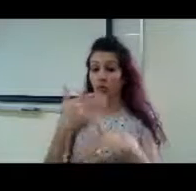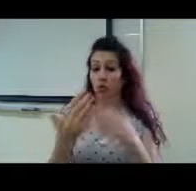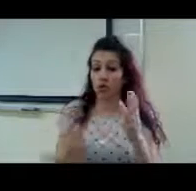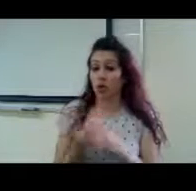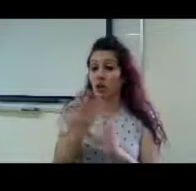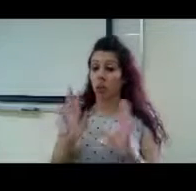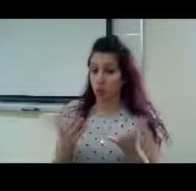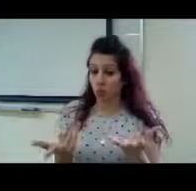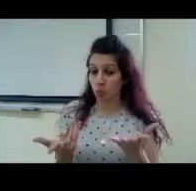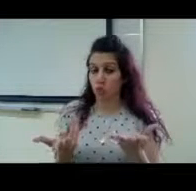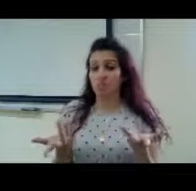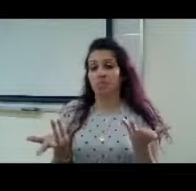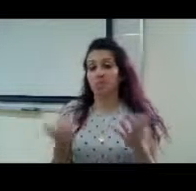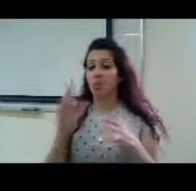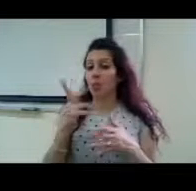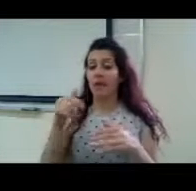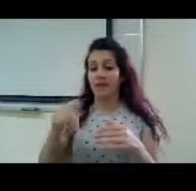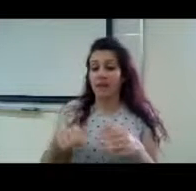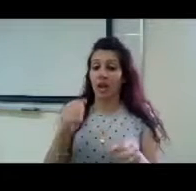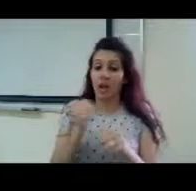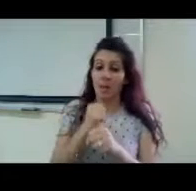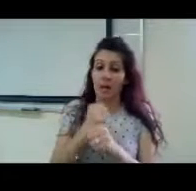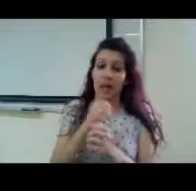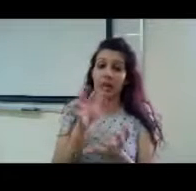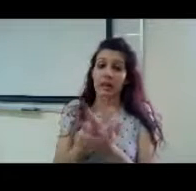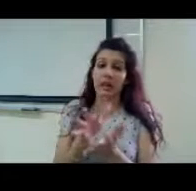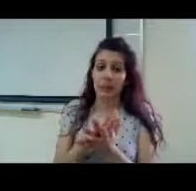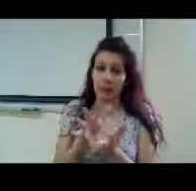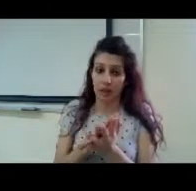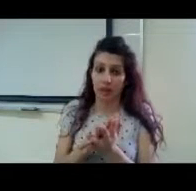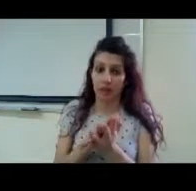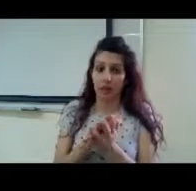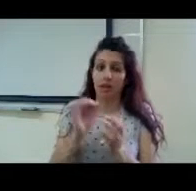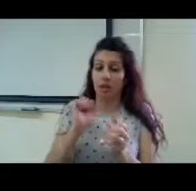support to pre provision devices to support with better distribution so that